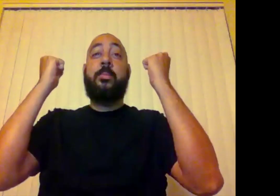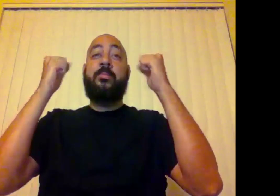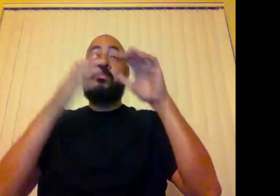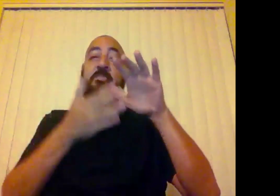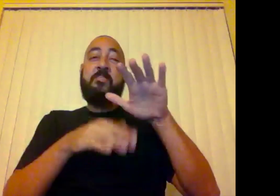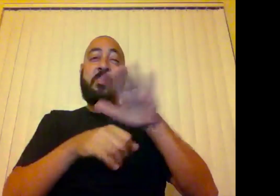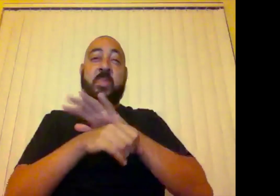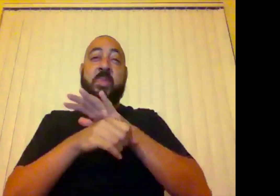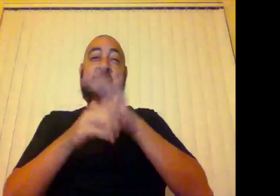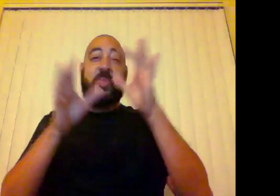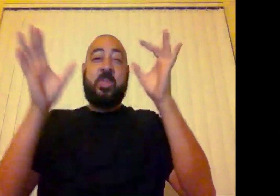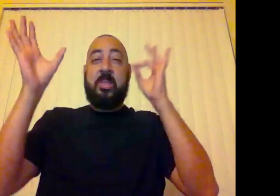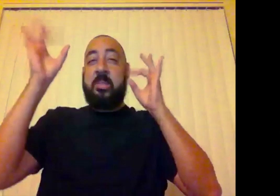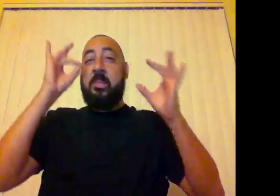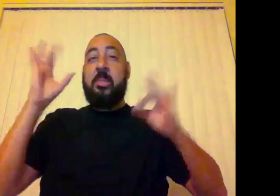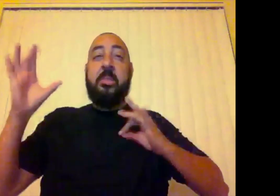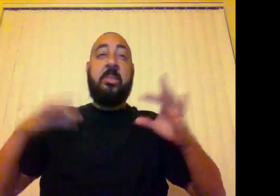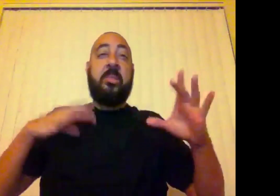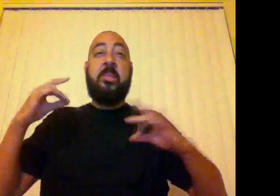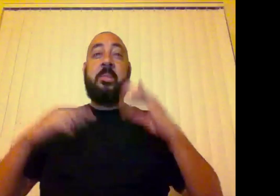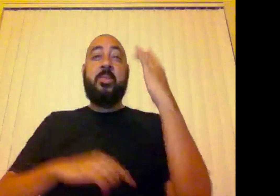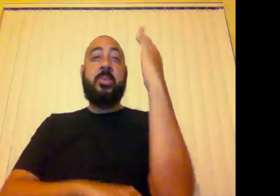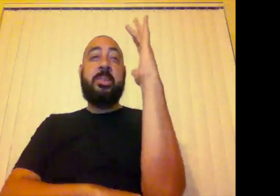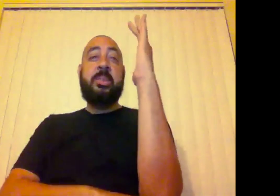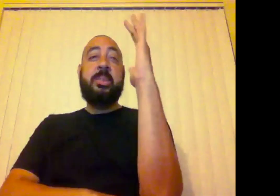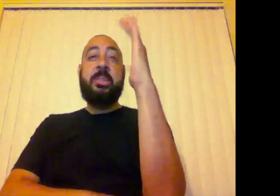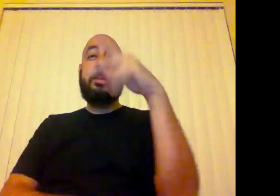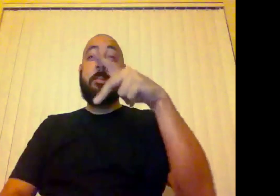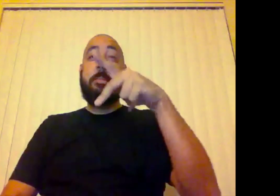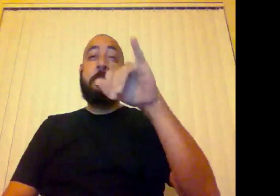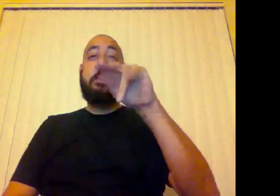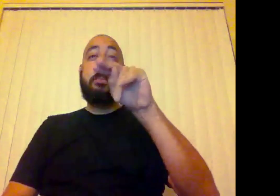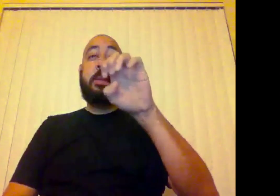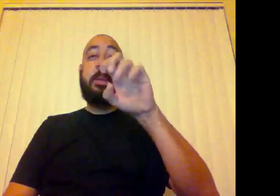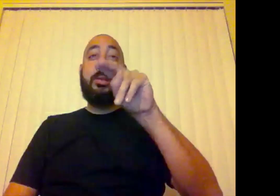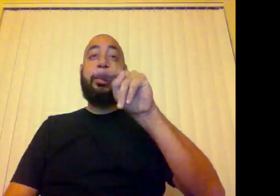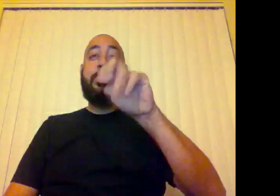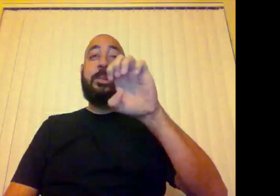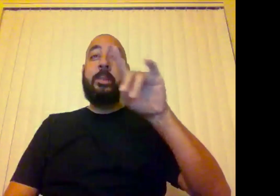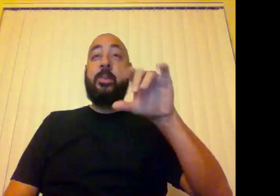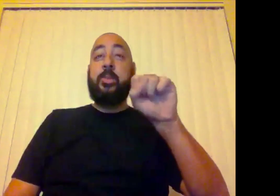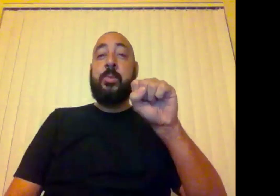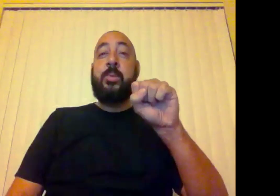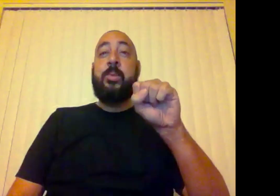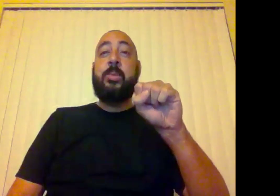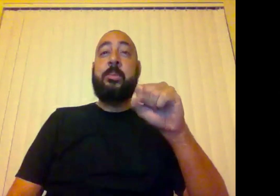full of pine needles